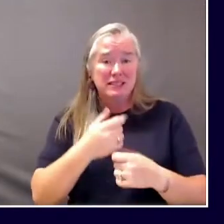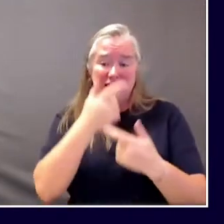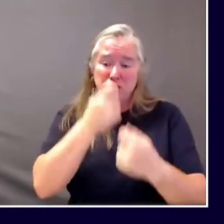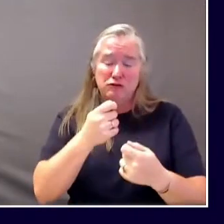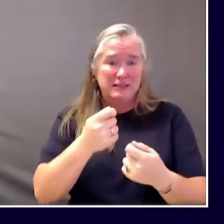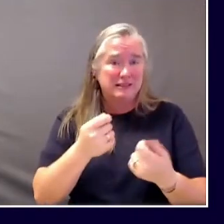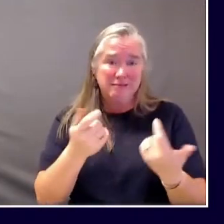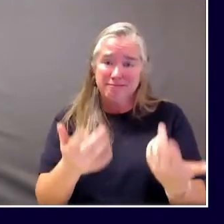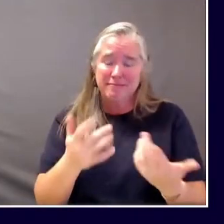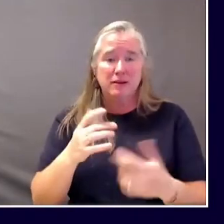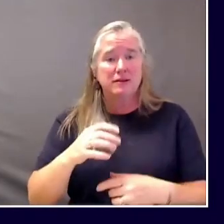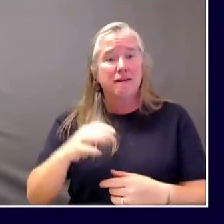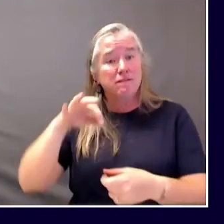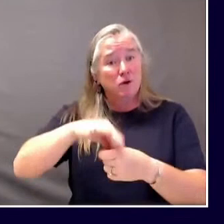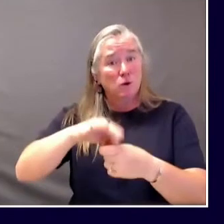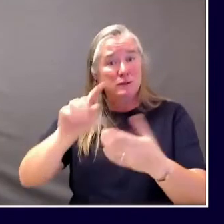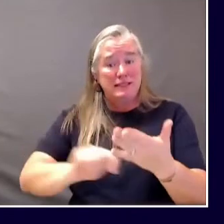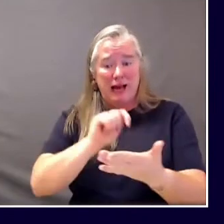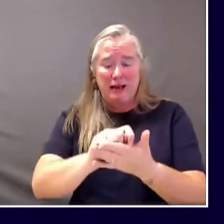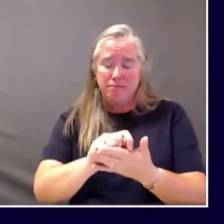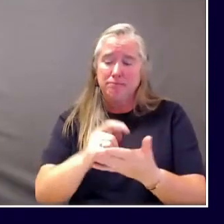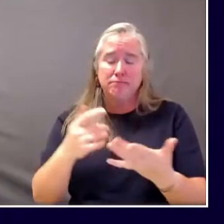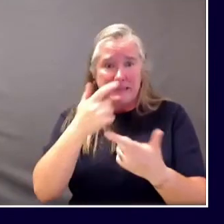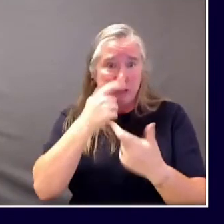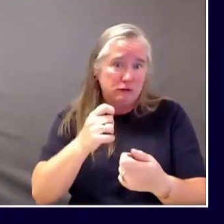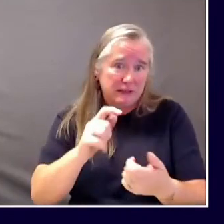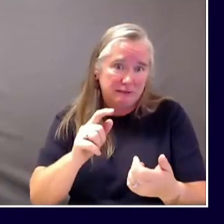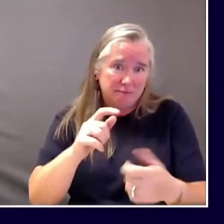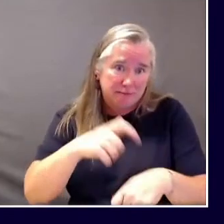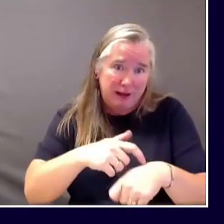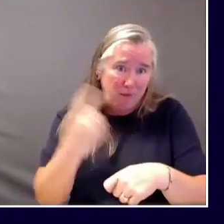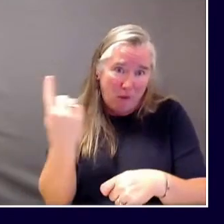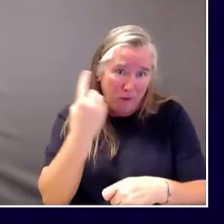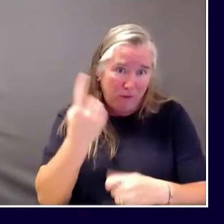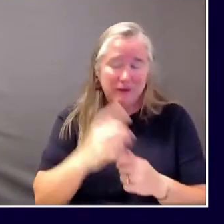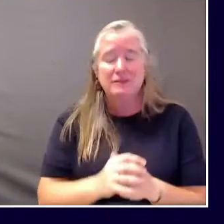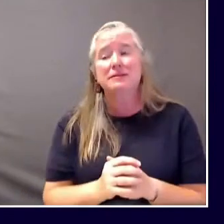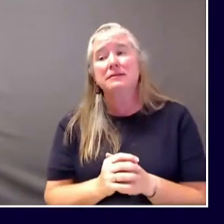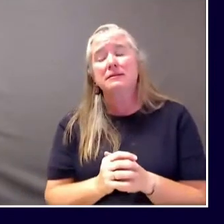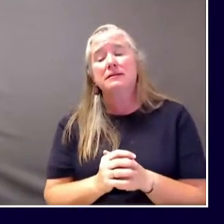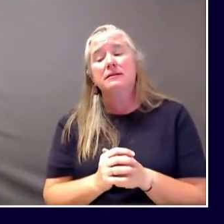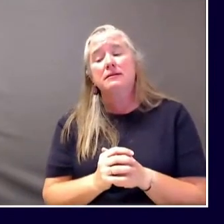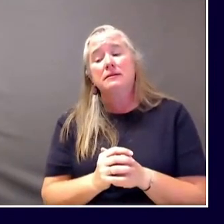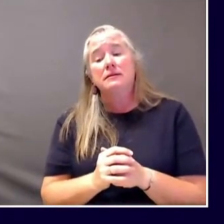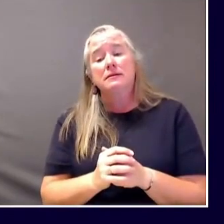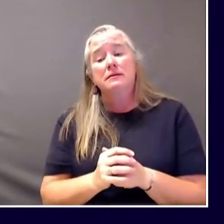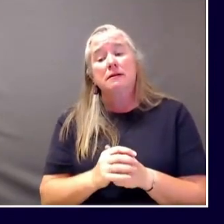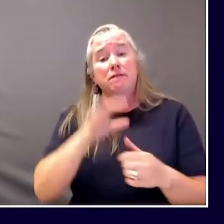pretty heated at number of